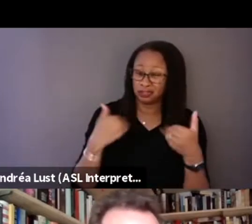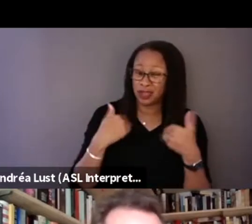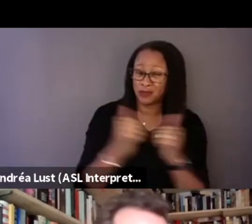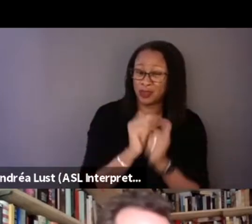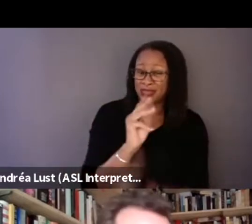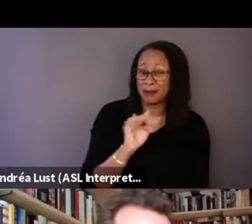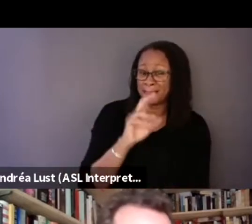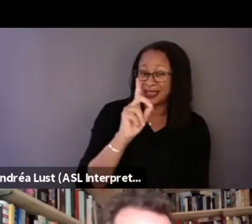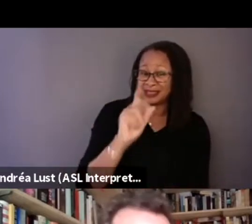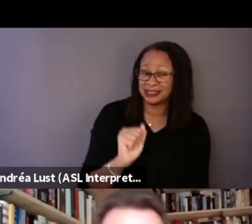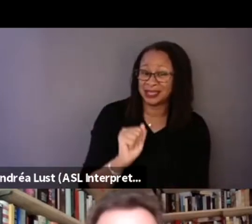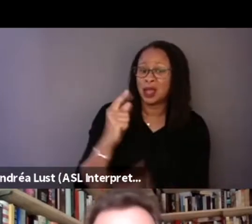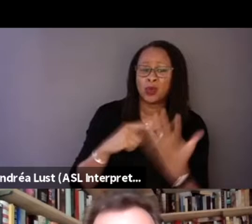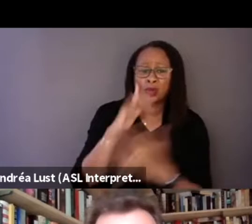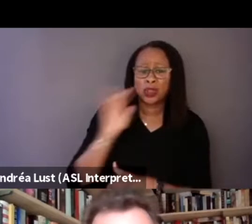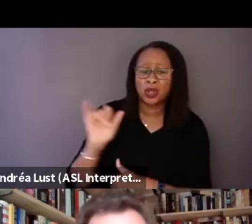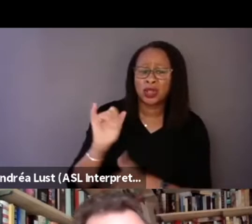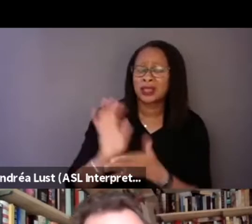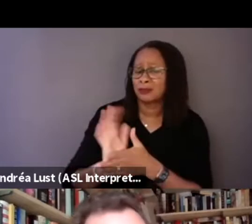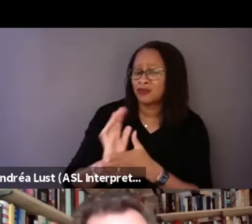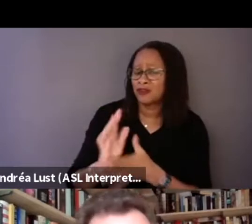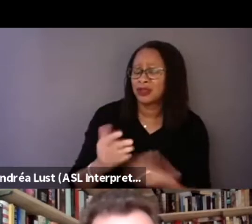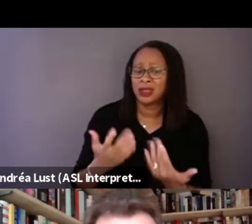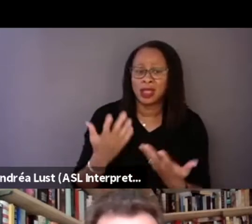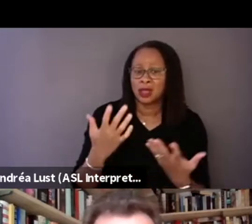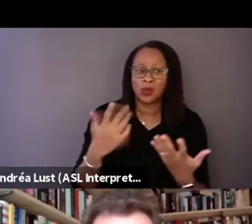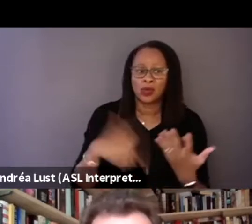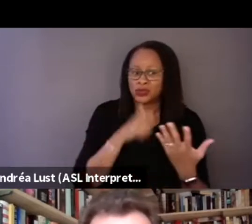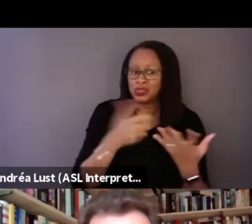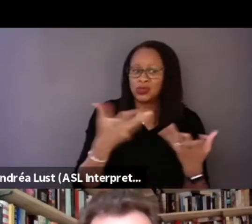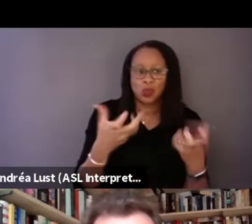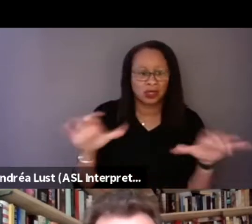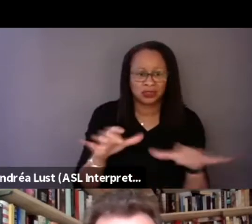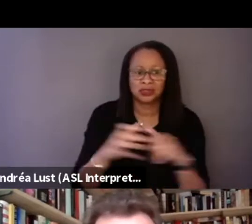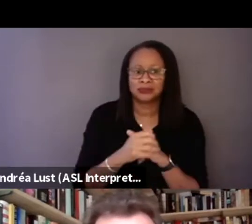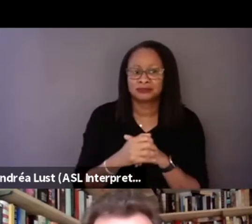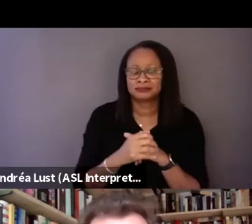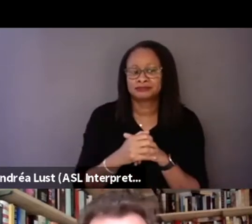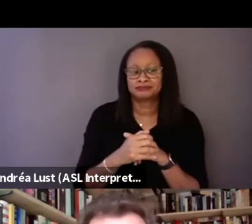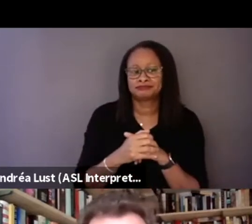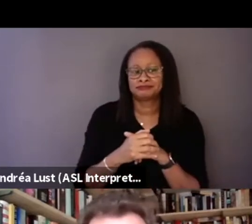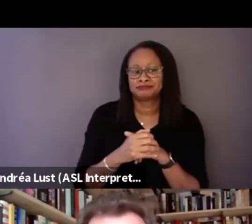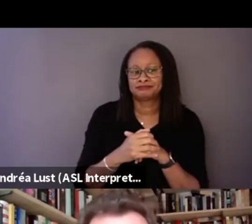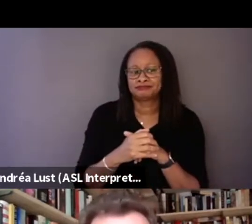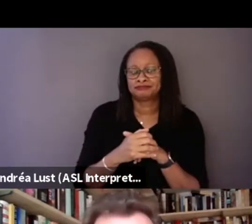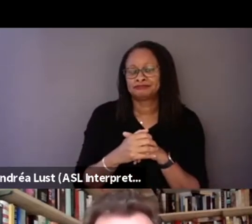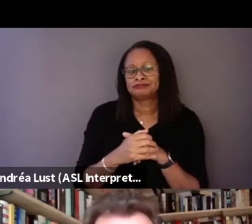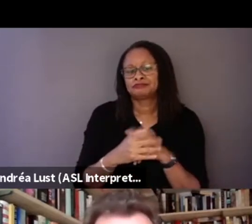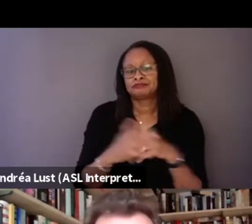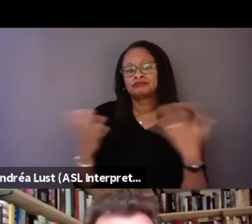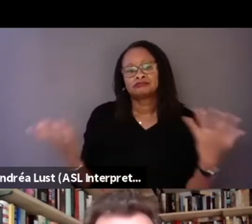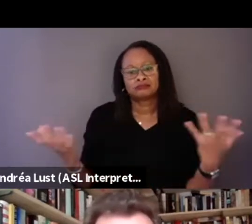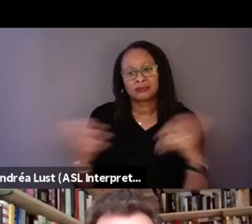what it would look like, maybe what you didn't wanna do? Yeah, there were things that we knew and things we didn't.